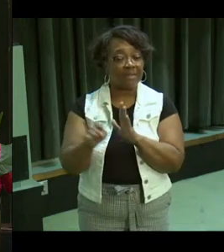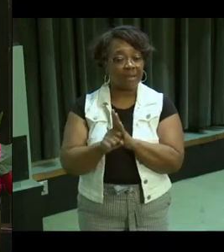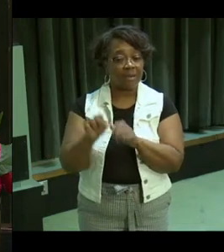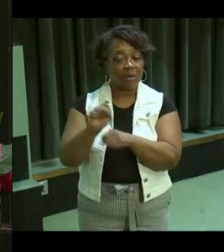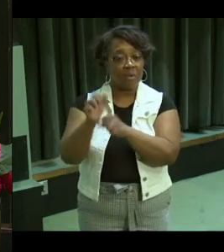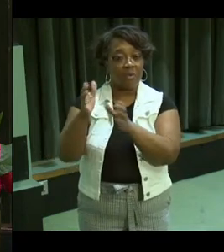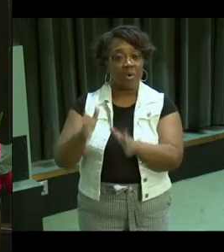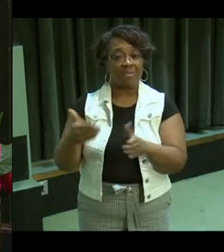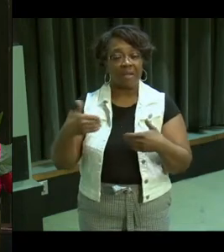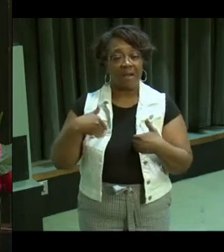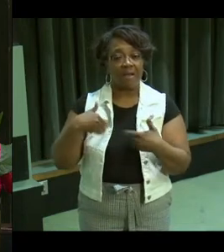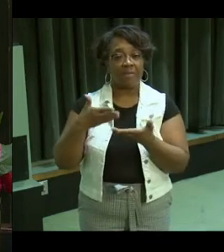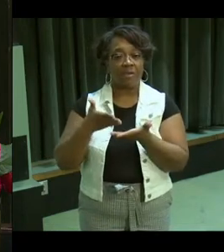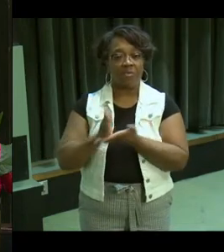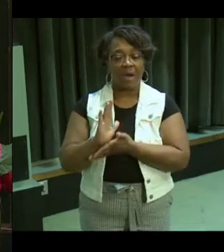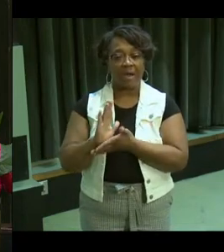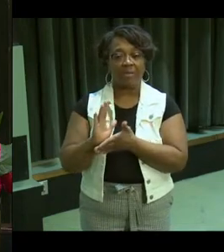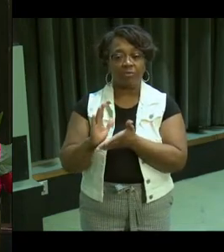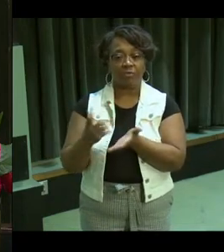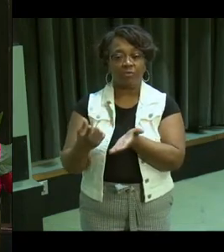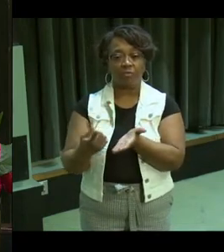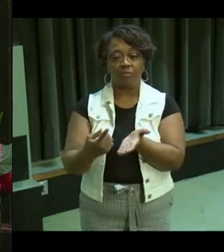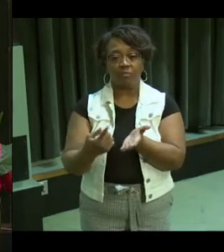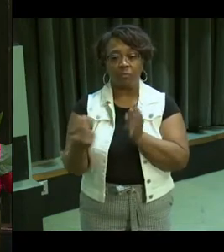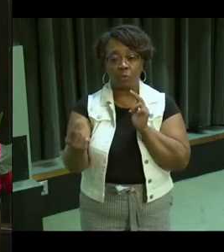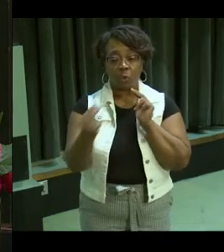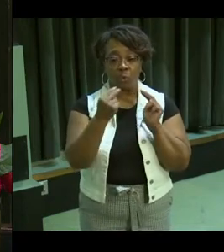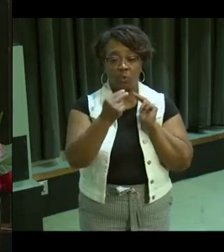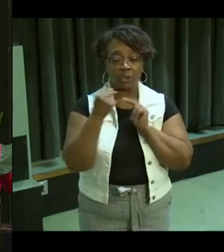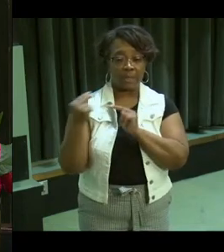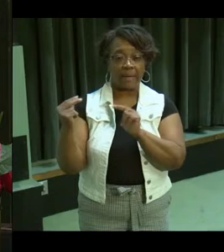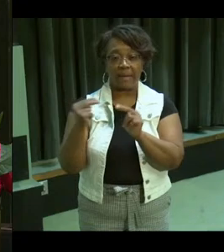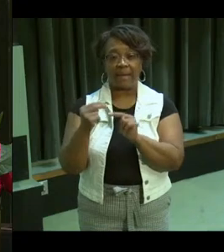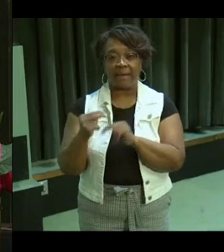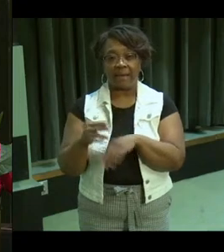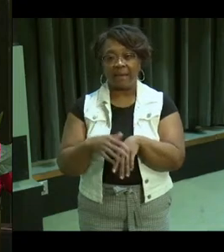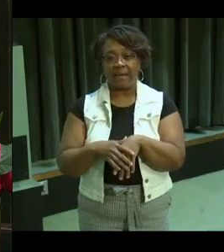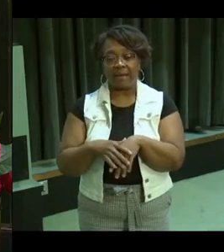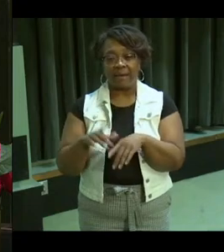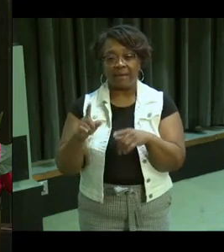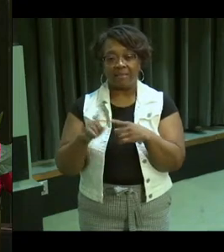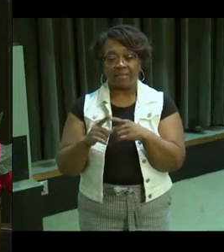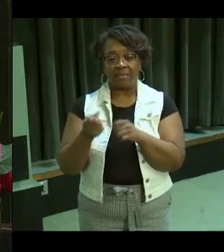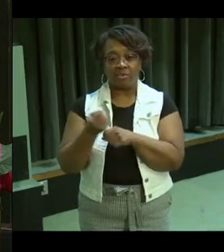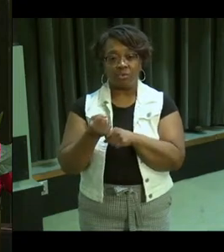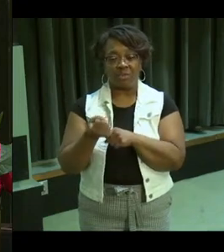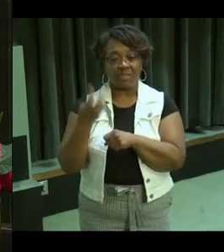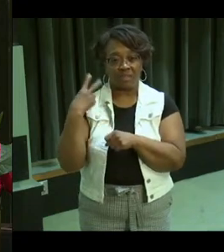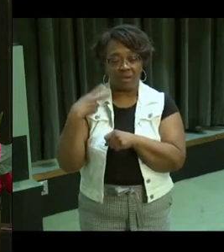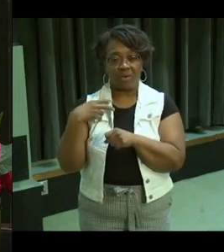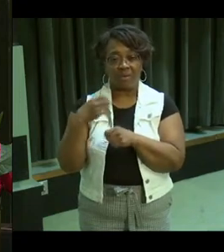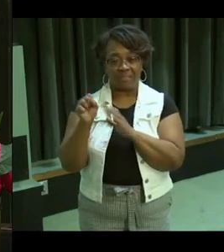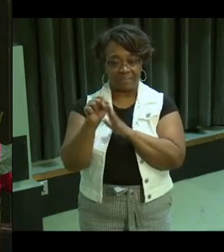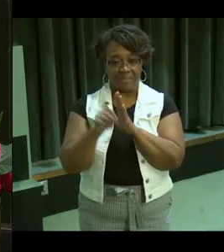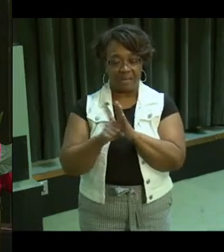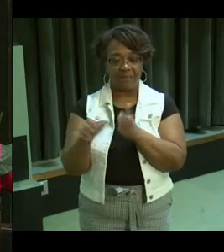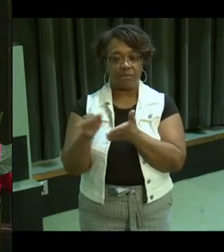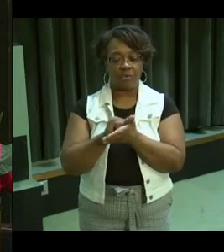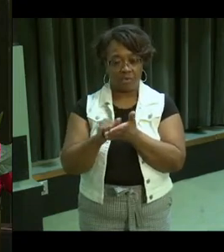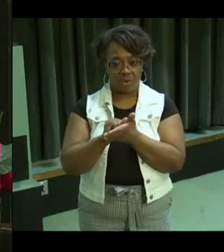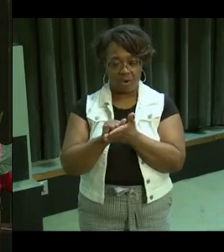where workers have the right to collectively bargain, that was